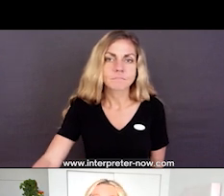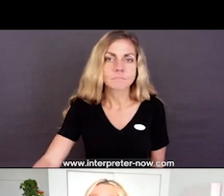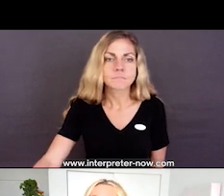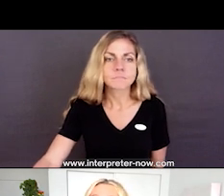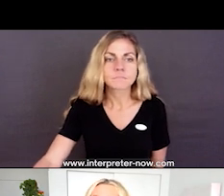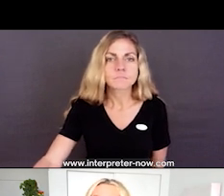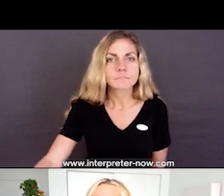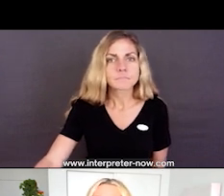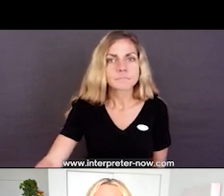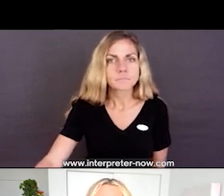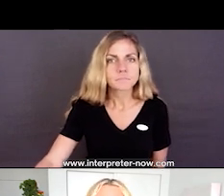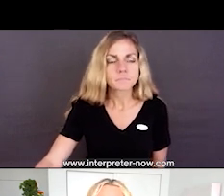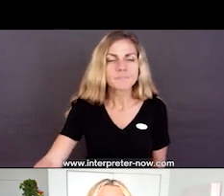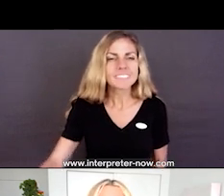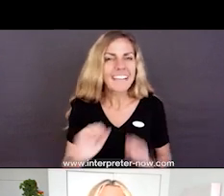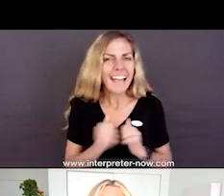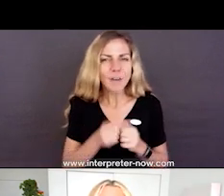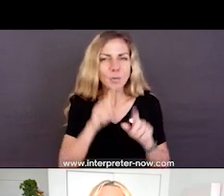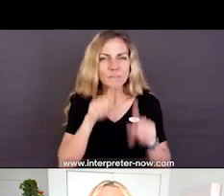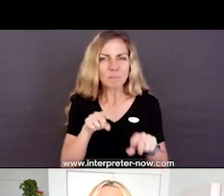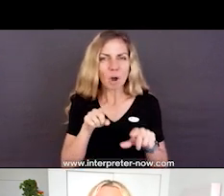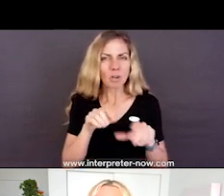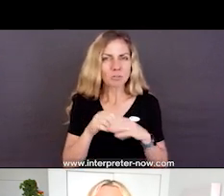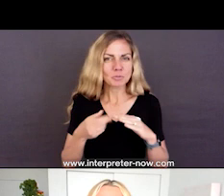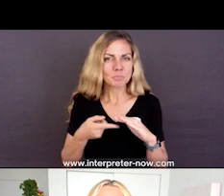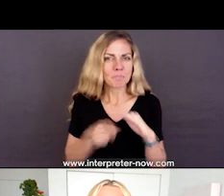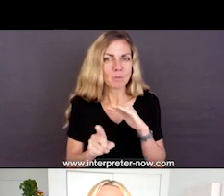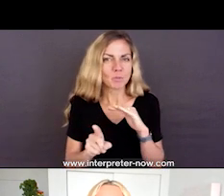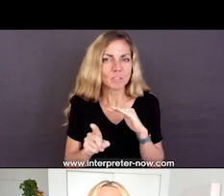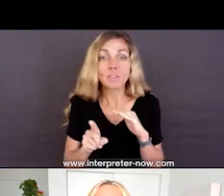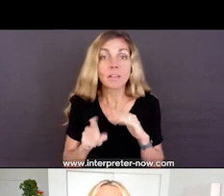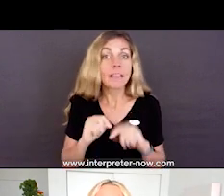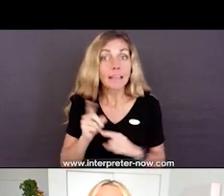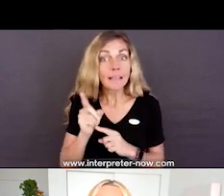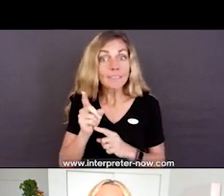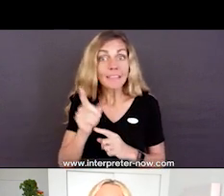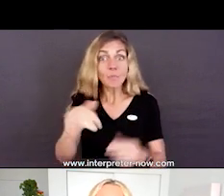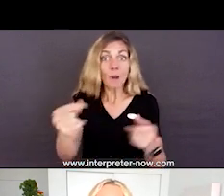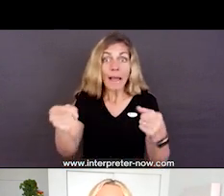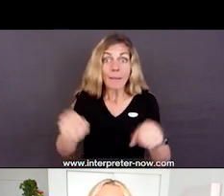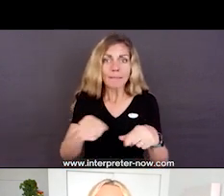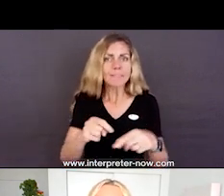How do you respond to a microaggression? In the moment, start with a pause, begin with a pause.